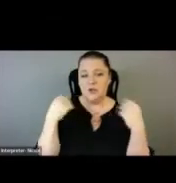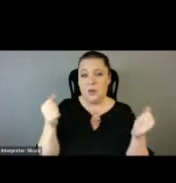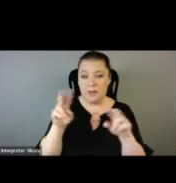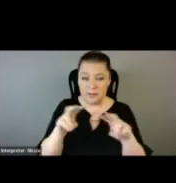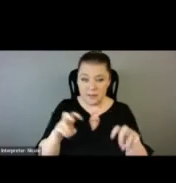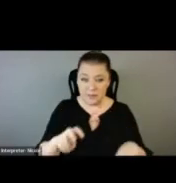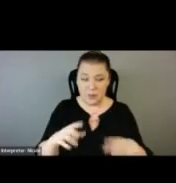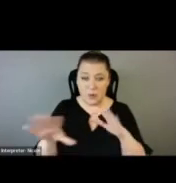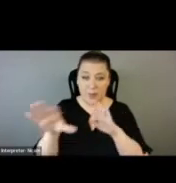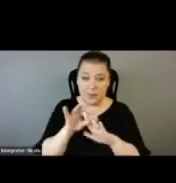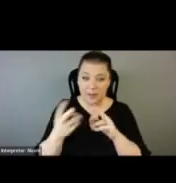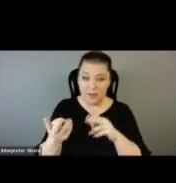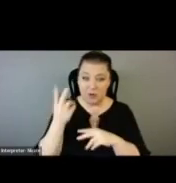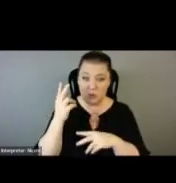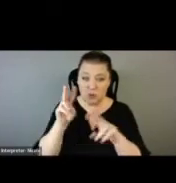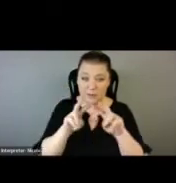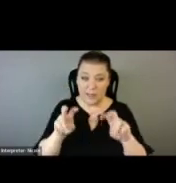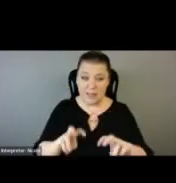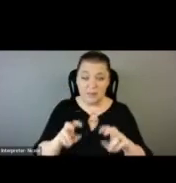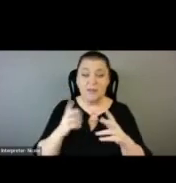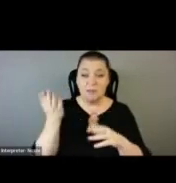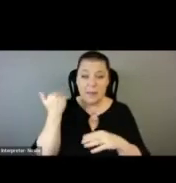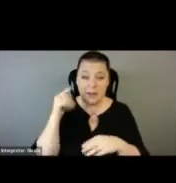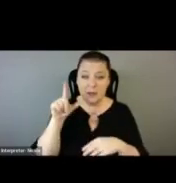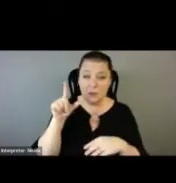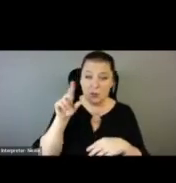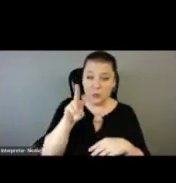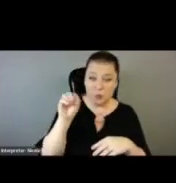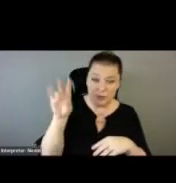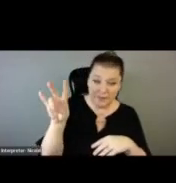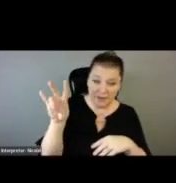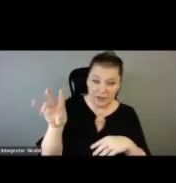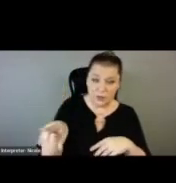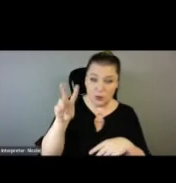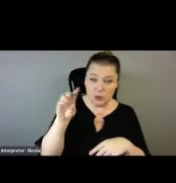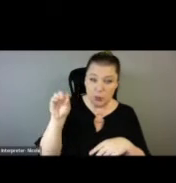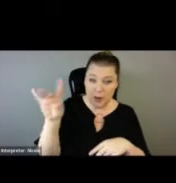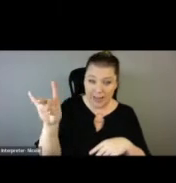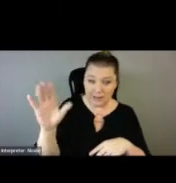these assessments in 2007, and 2008. Because they were holistic